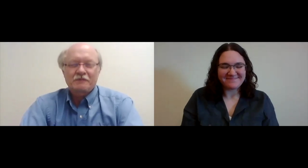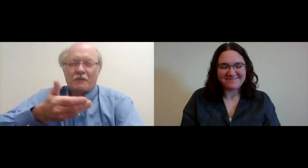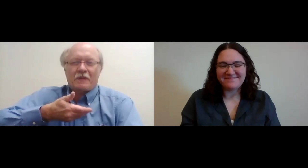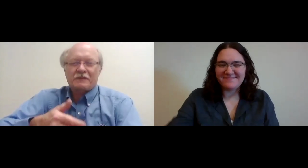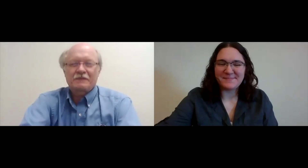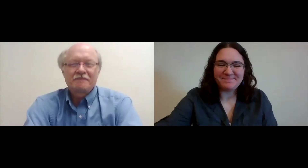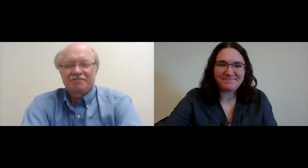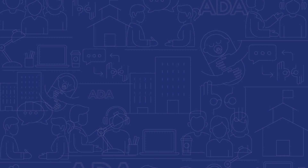You're welcome.